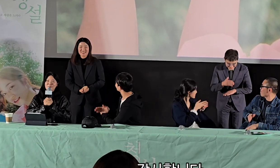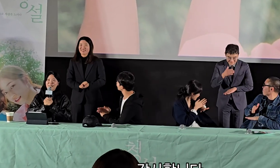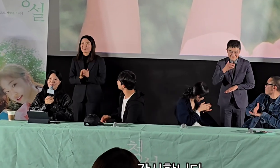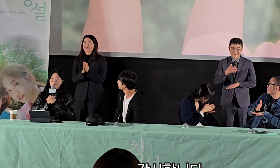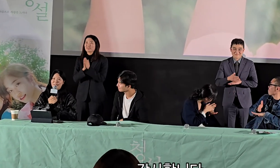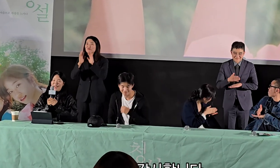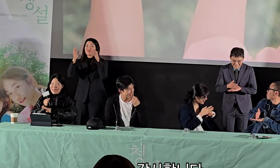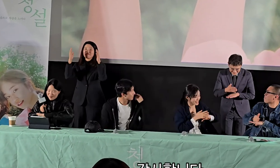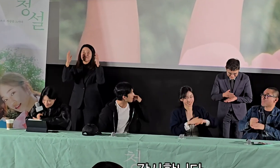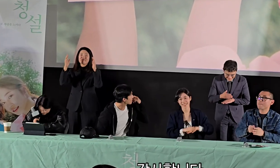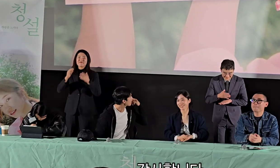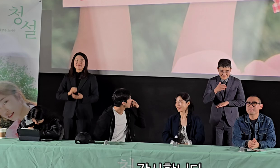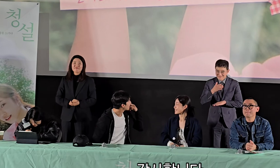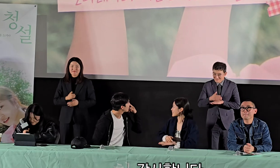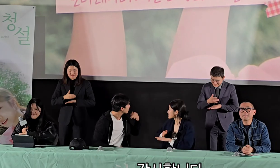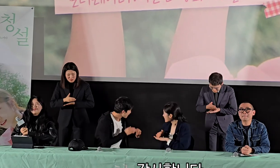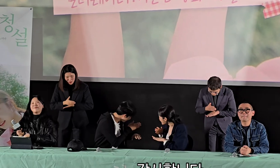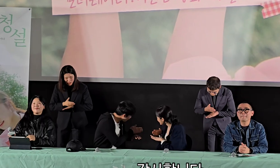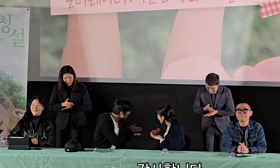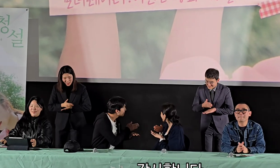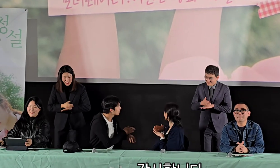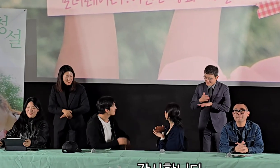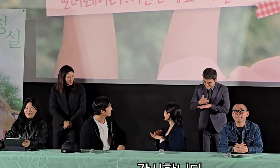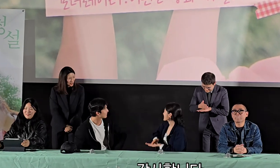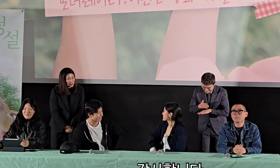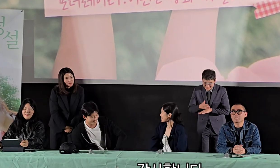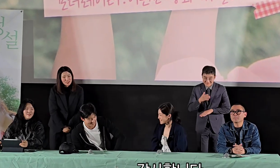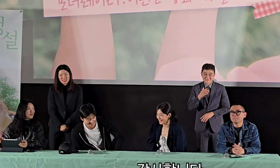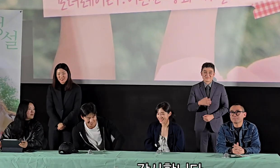sign language. Thank you.